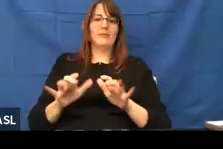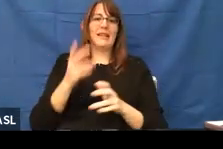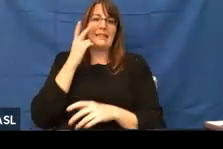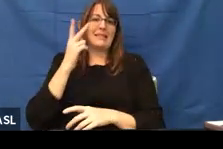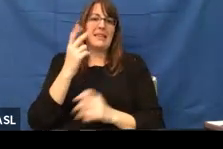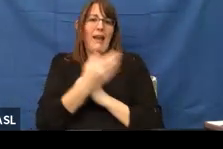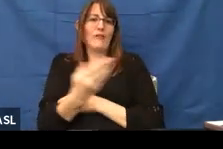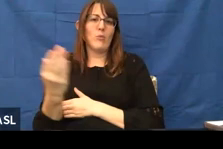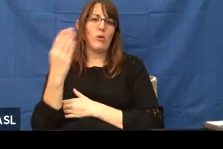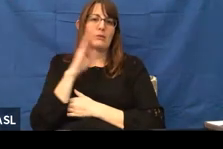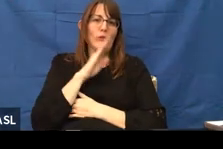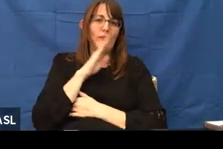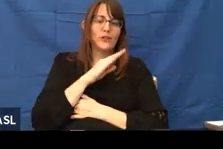Allison Frenzel : Can you share forward facing students